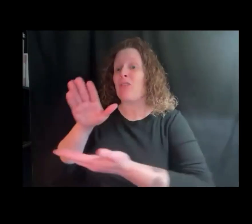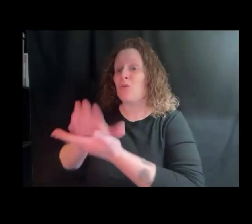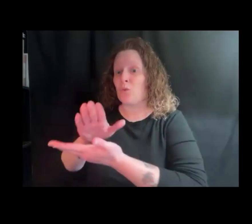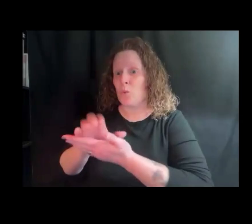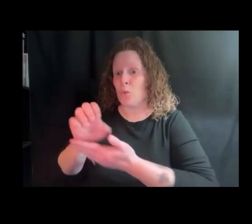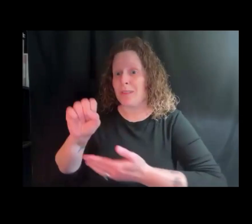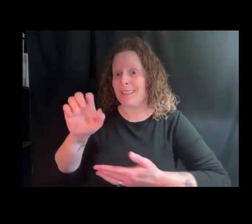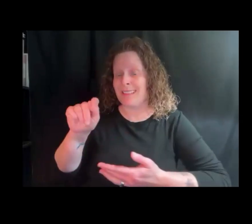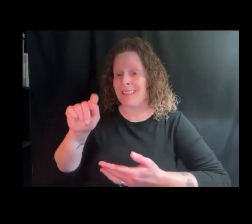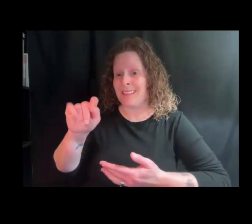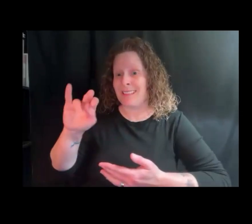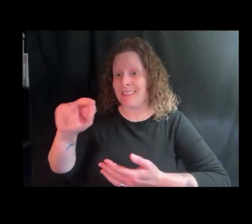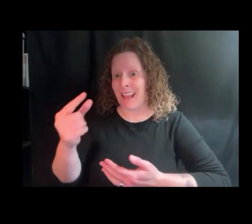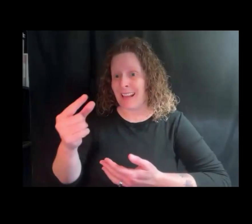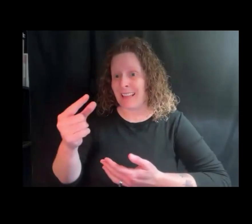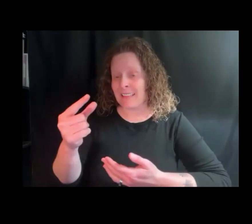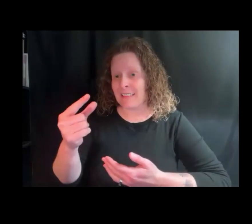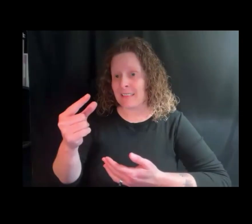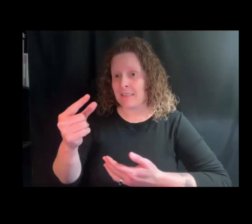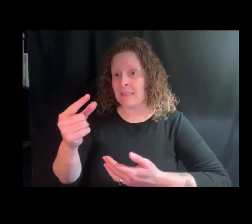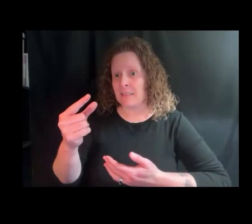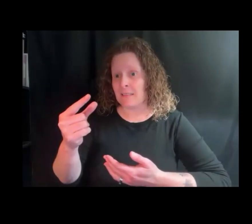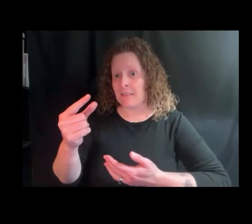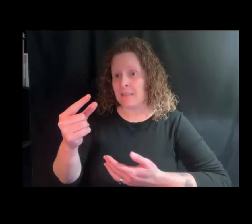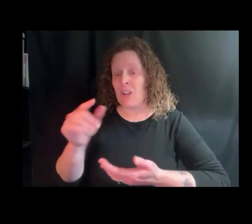in the classroom and in the school setting.